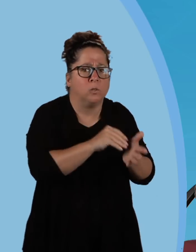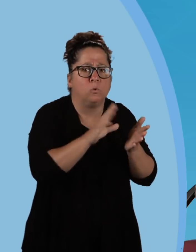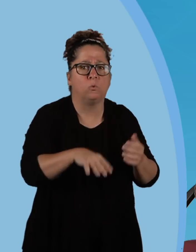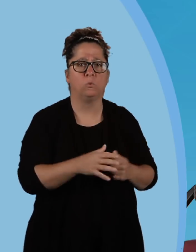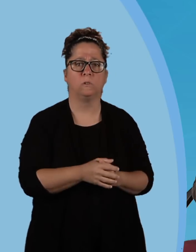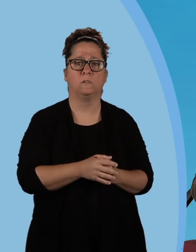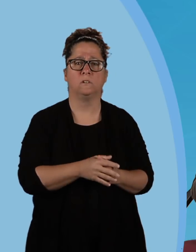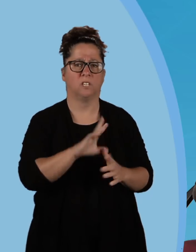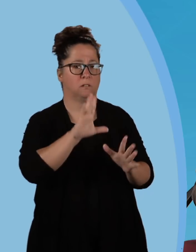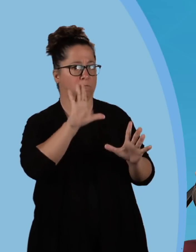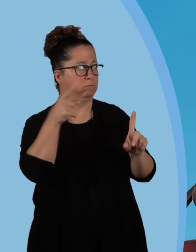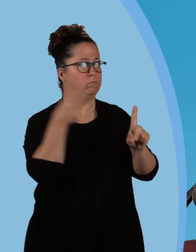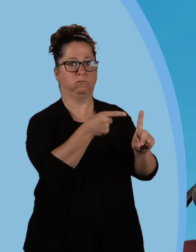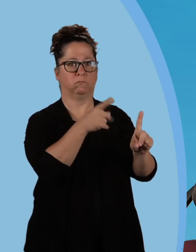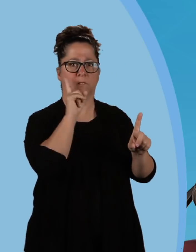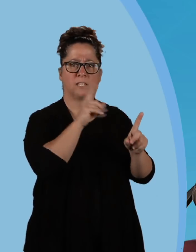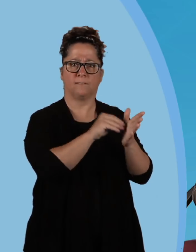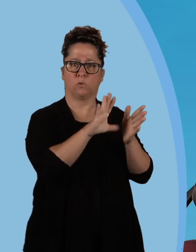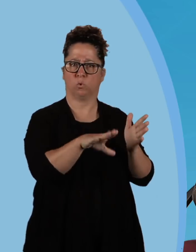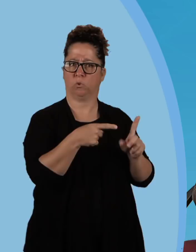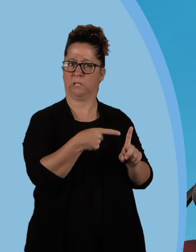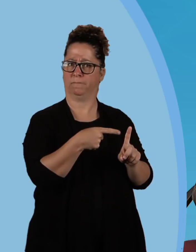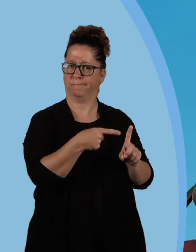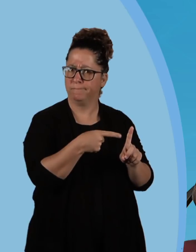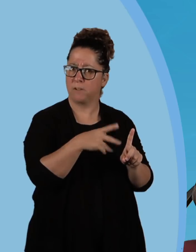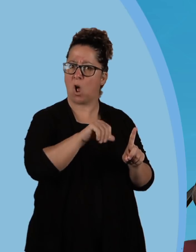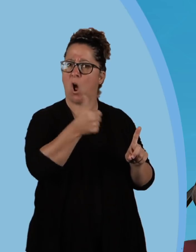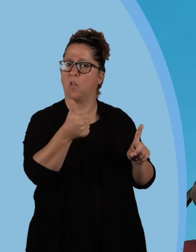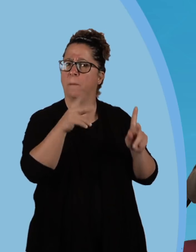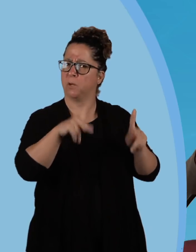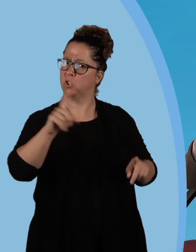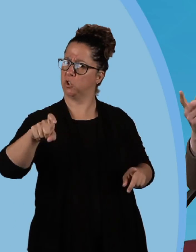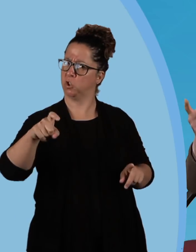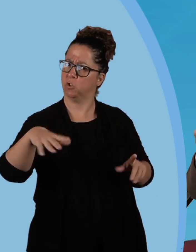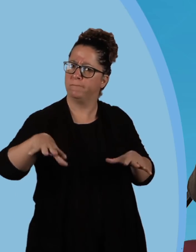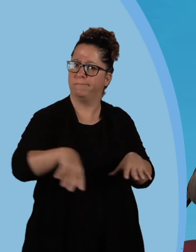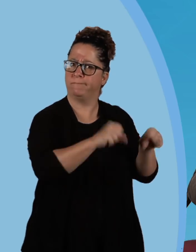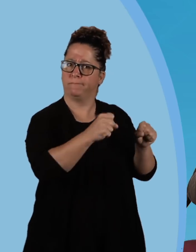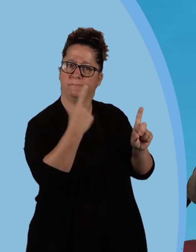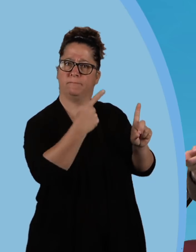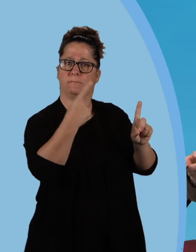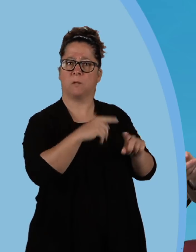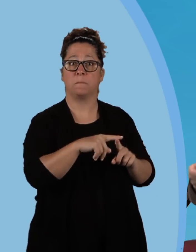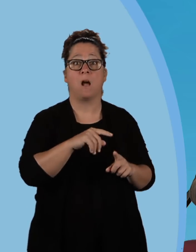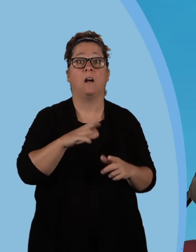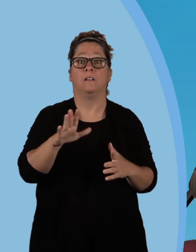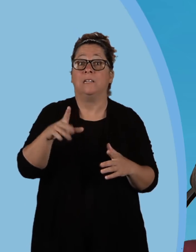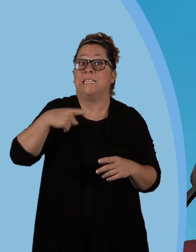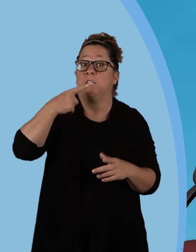It singles out the deaf or hard of hearing student in the first place that this other person is taking care of you,